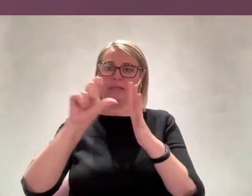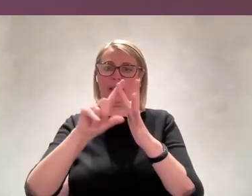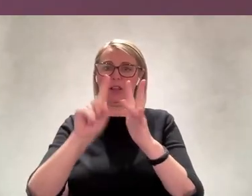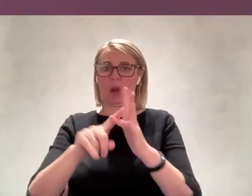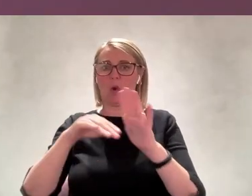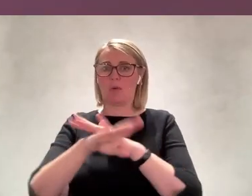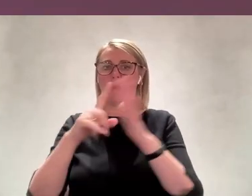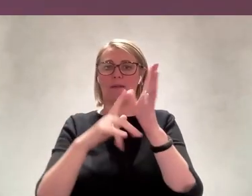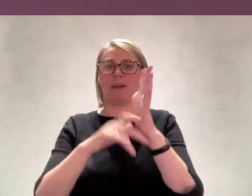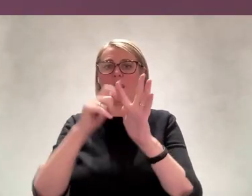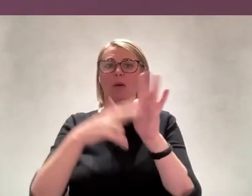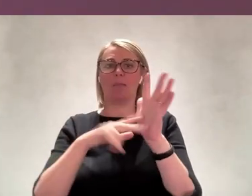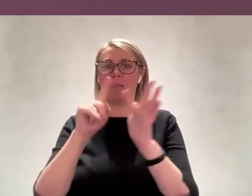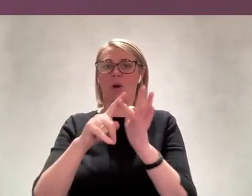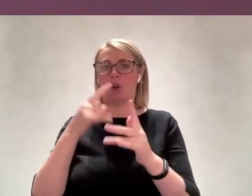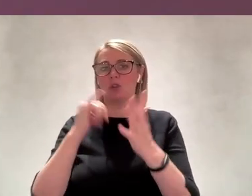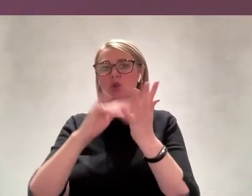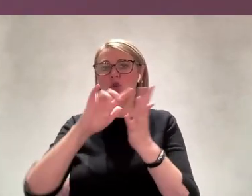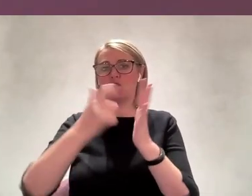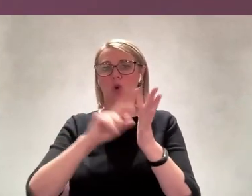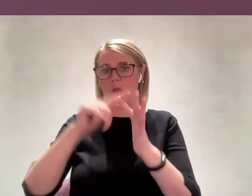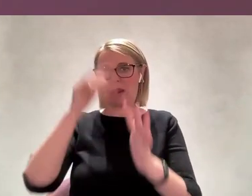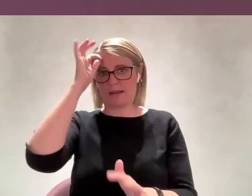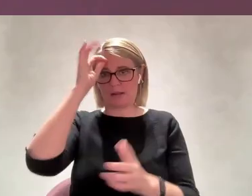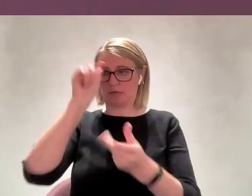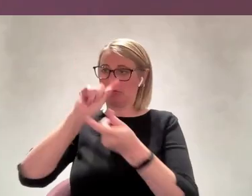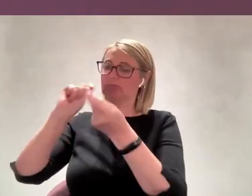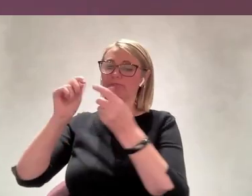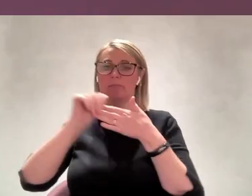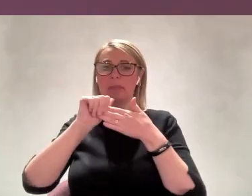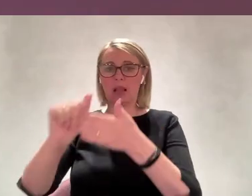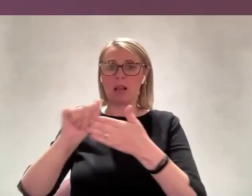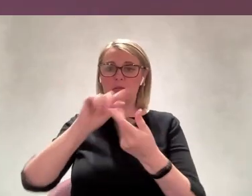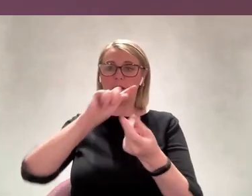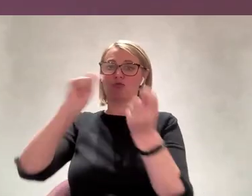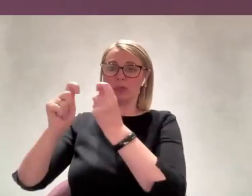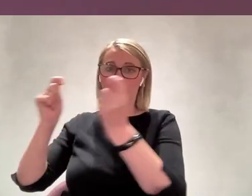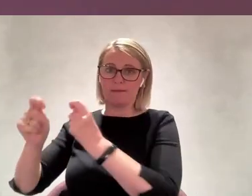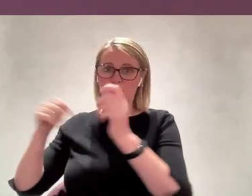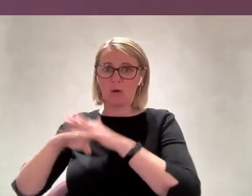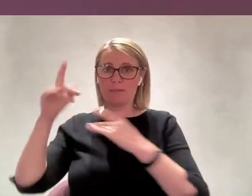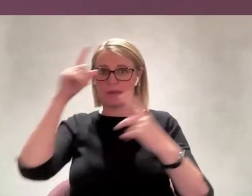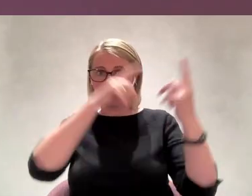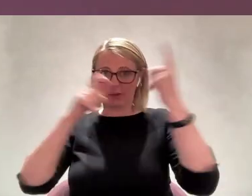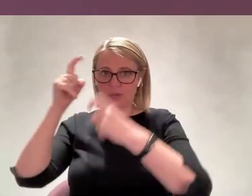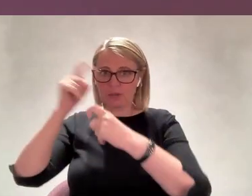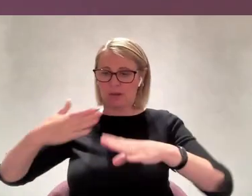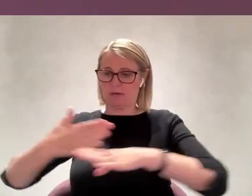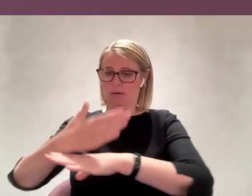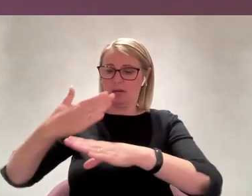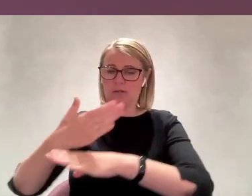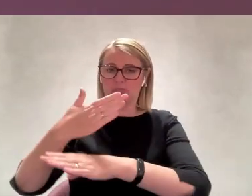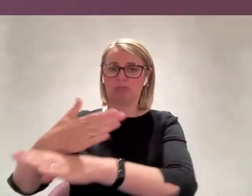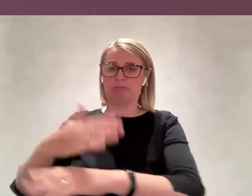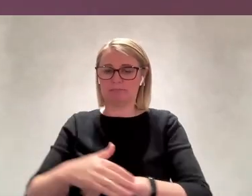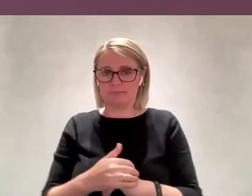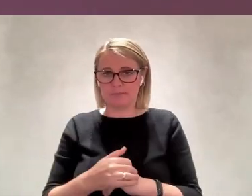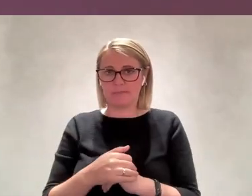the Alpine Shire Council, where he led reforms focused on efficiency, innovation and practical execution.